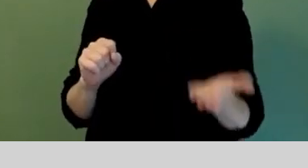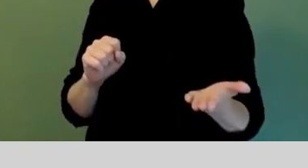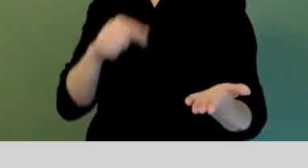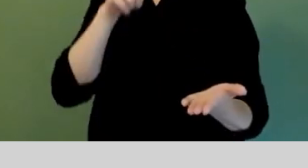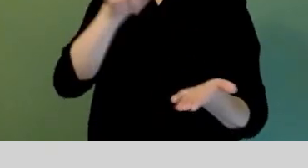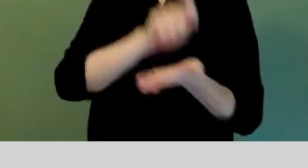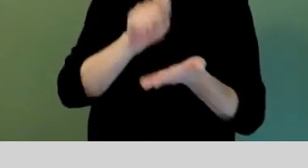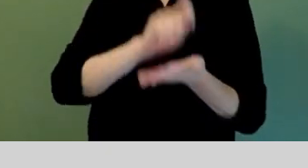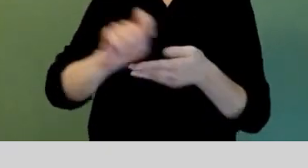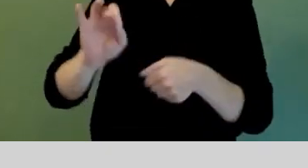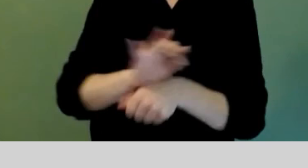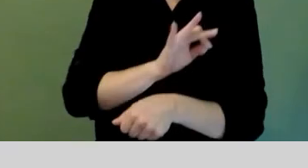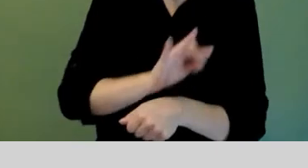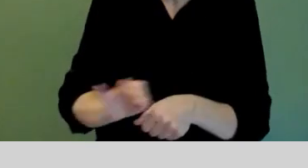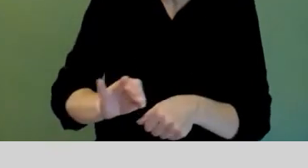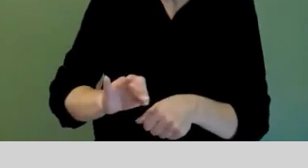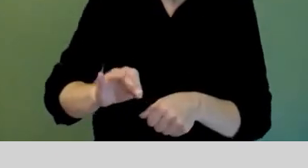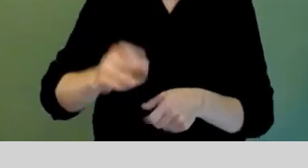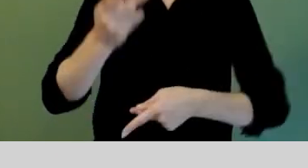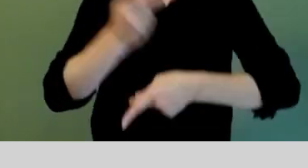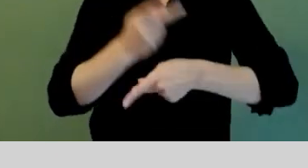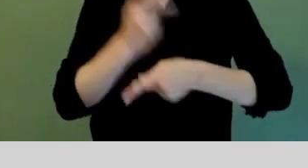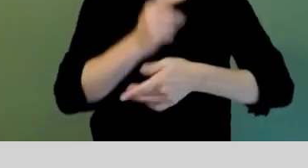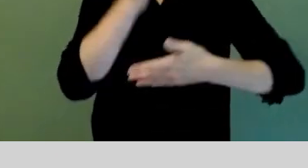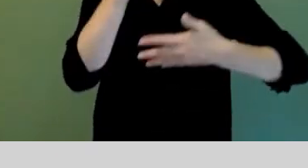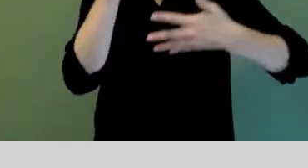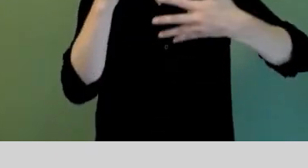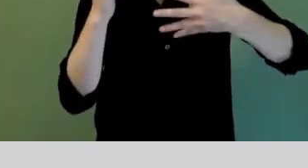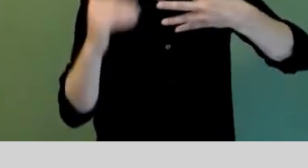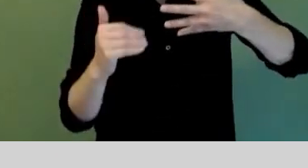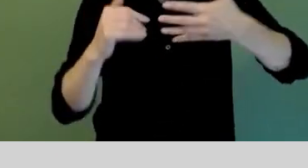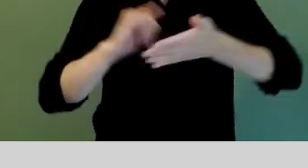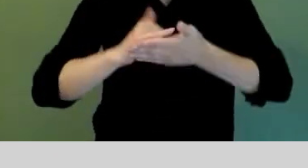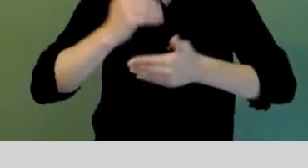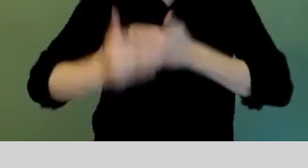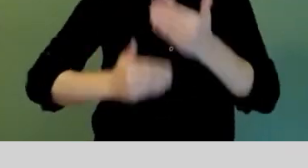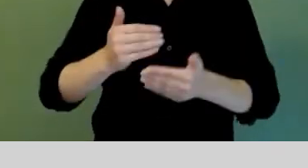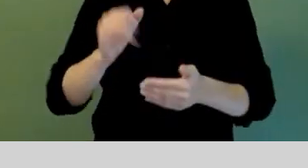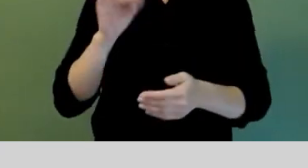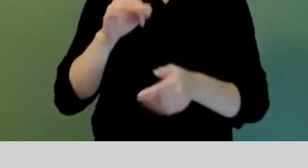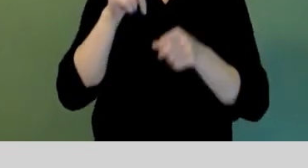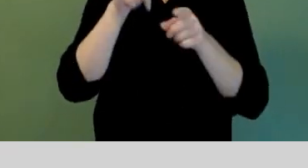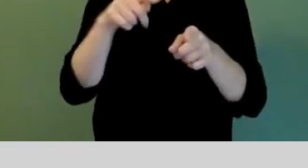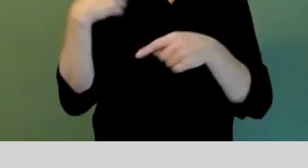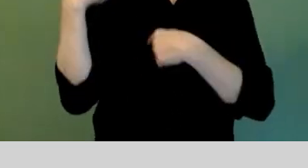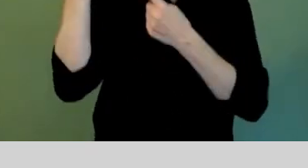that does the steps of the process and that you want. And if you've ever written code in prologue, this is basically the same thing.